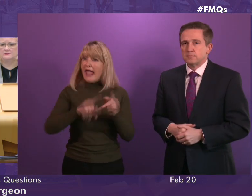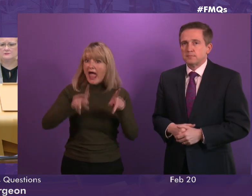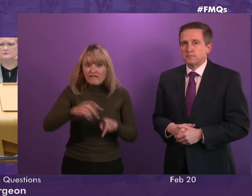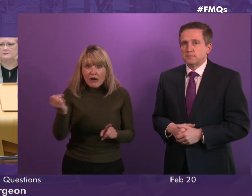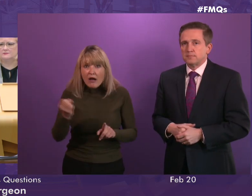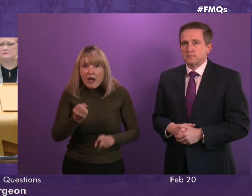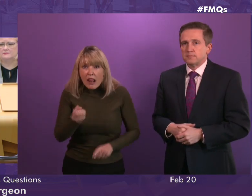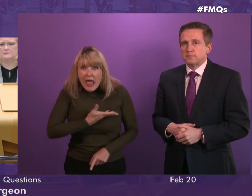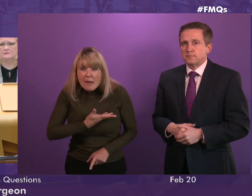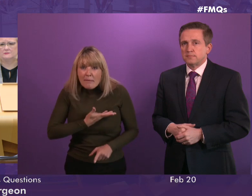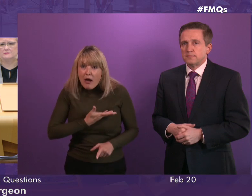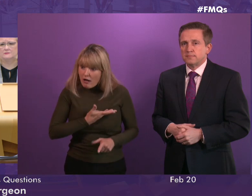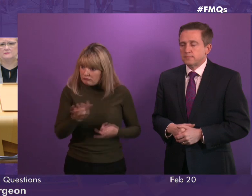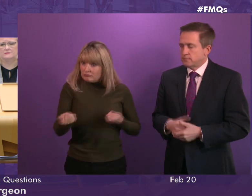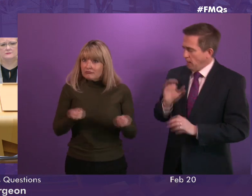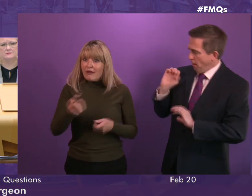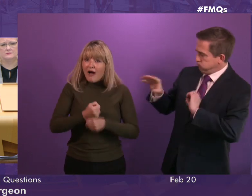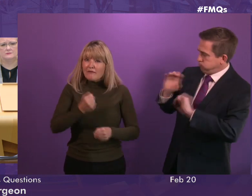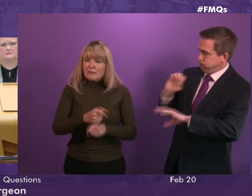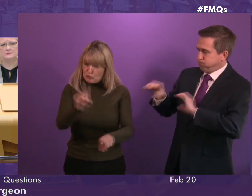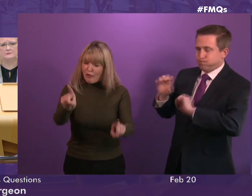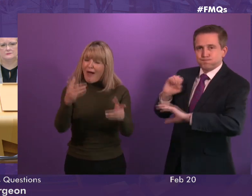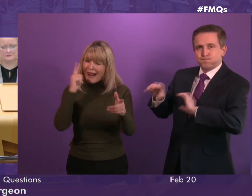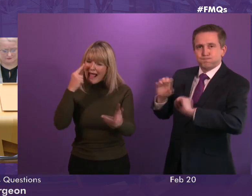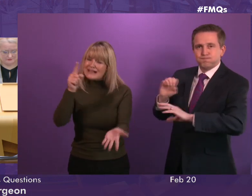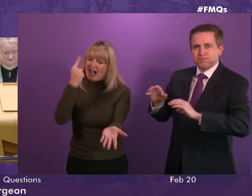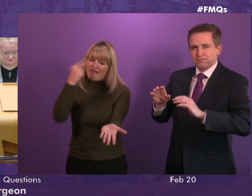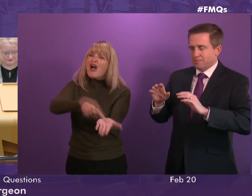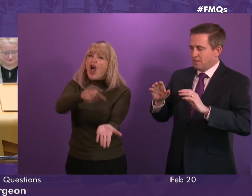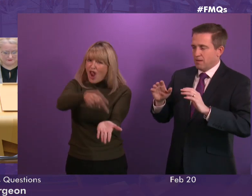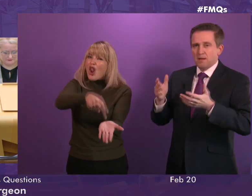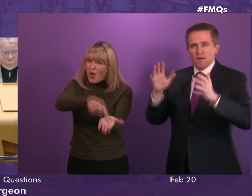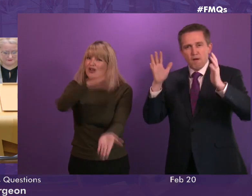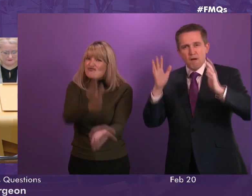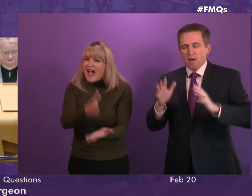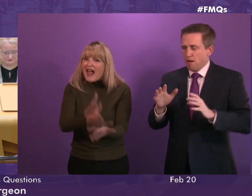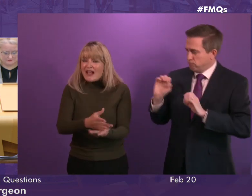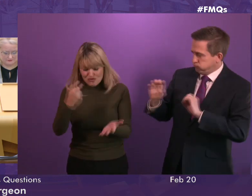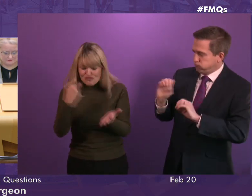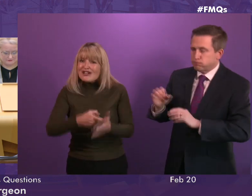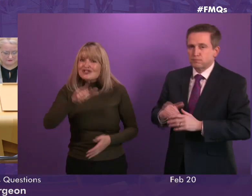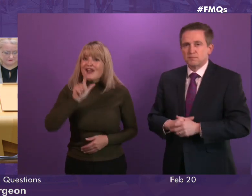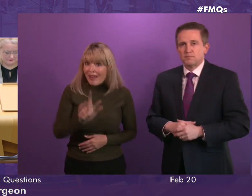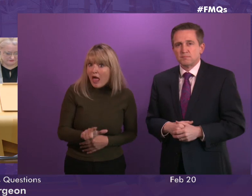was in power, so let us look at the reality here, in Scotland. Richard Leonard mentioned